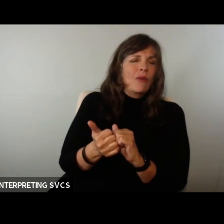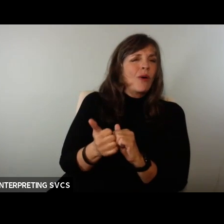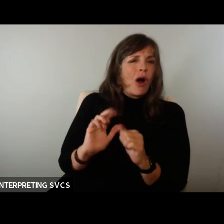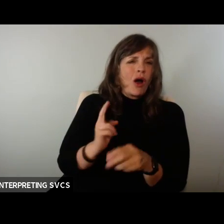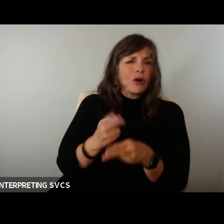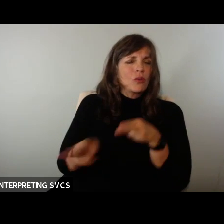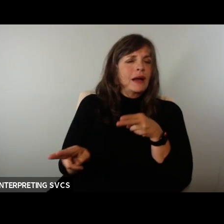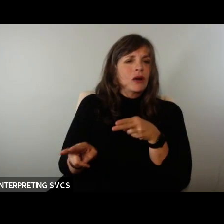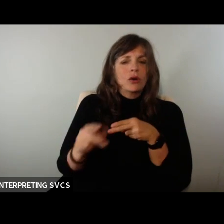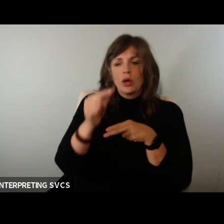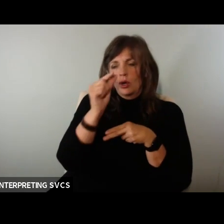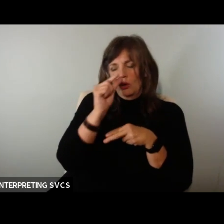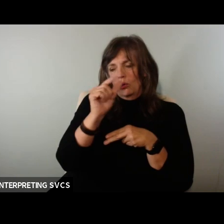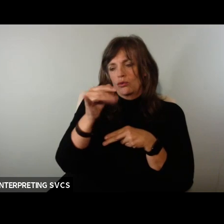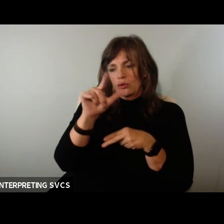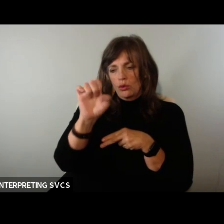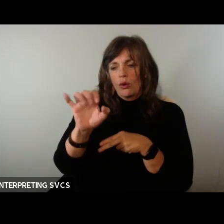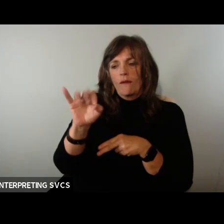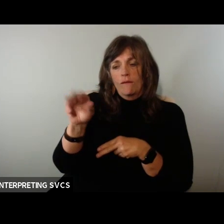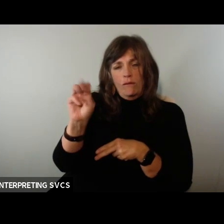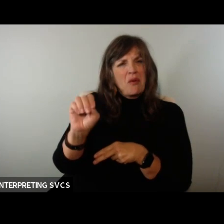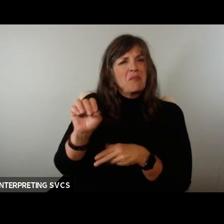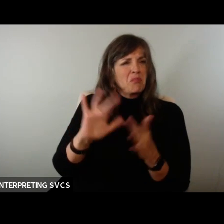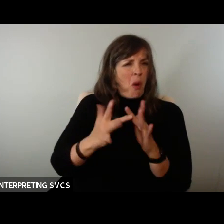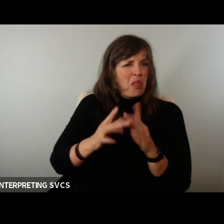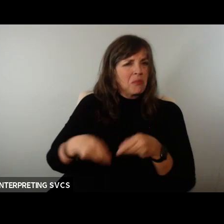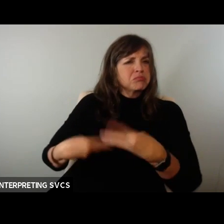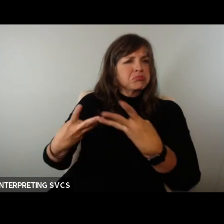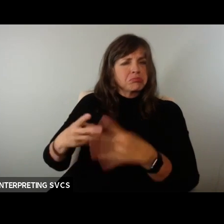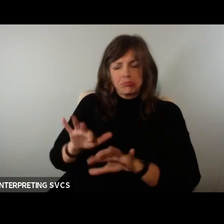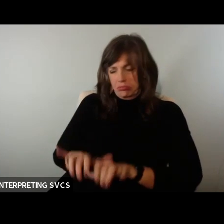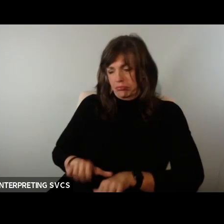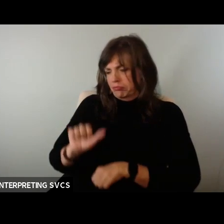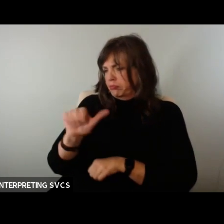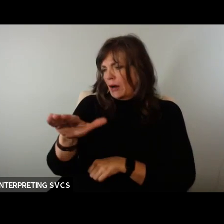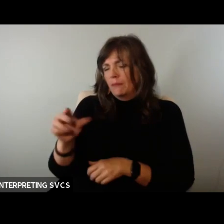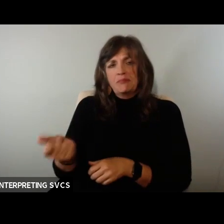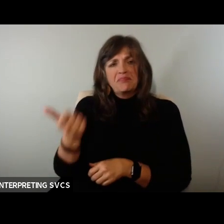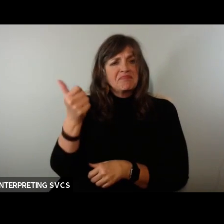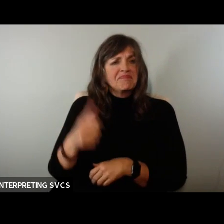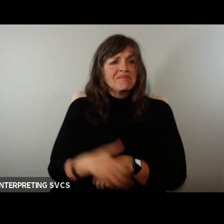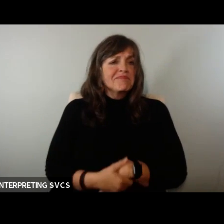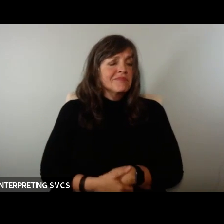on that resource list. Hundreds of people have already done so in the last three days, so you can, too.